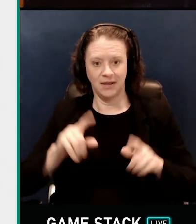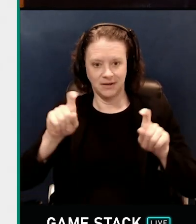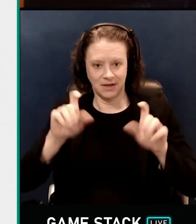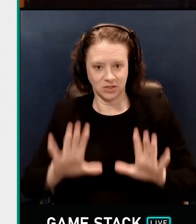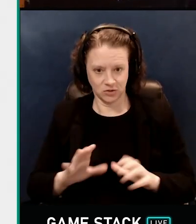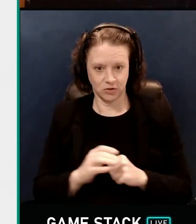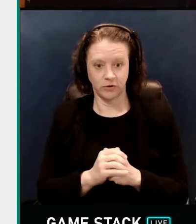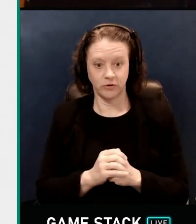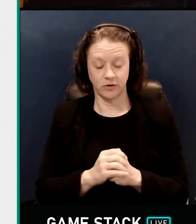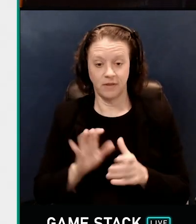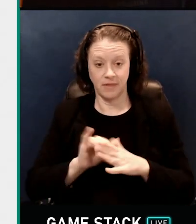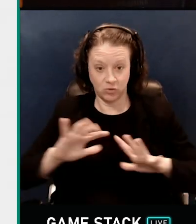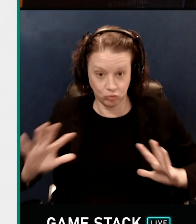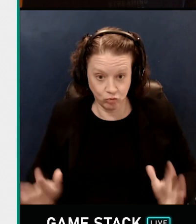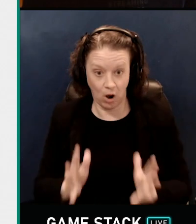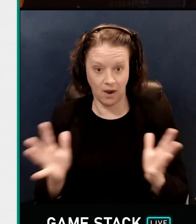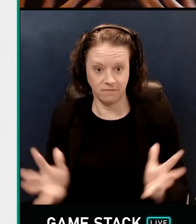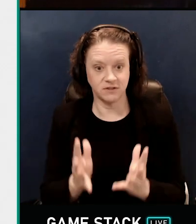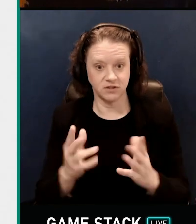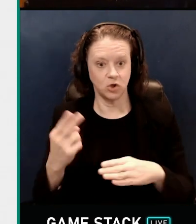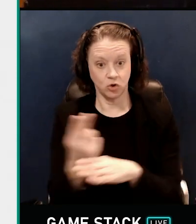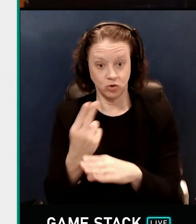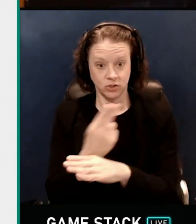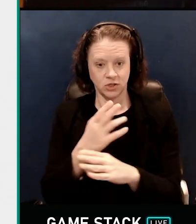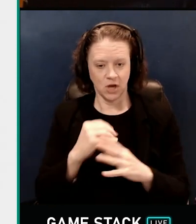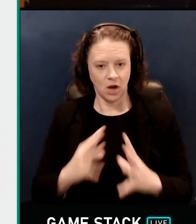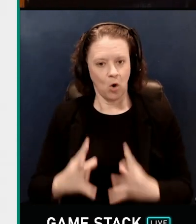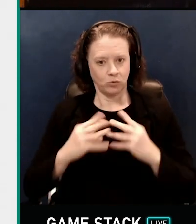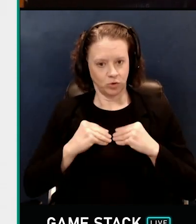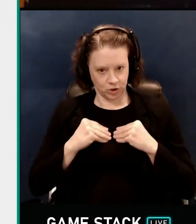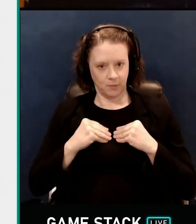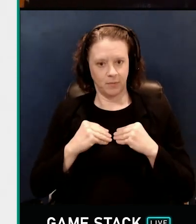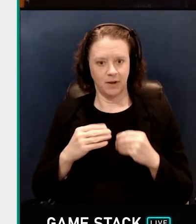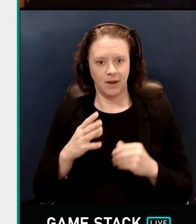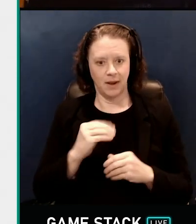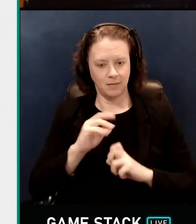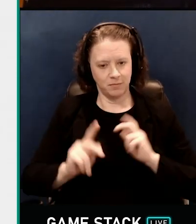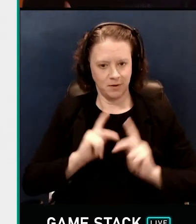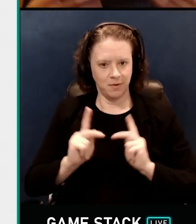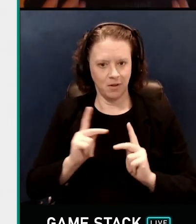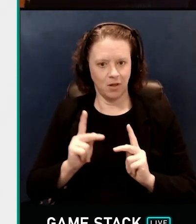drives usage and ownership and encourages people to provide feedback